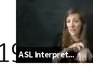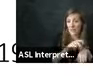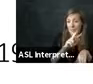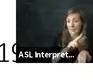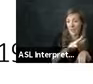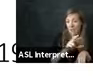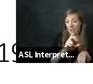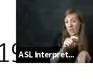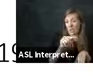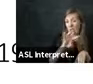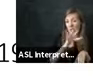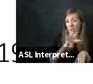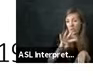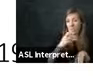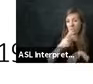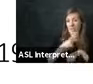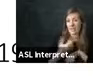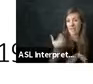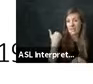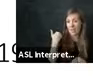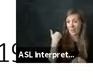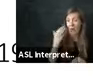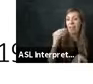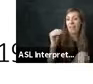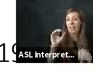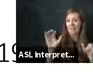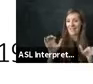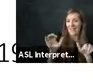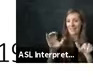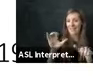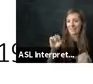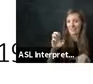In active cases, we can see where we know